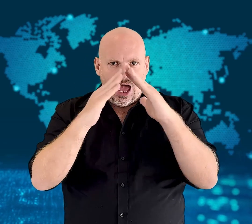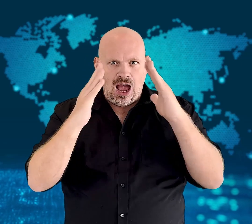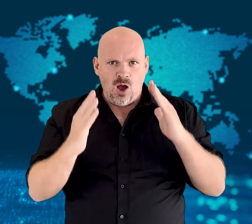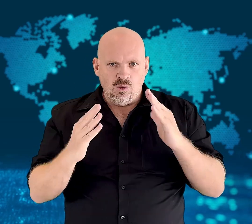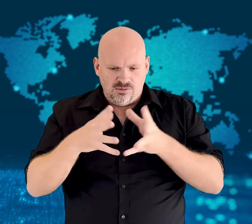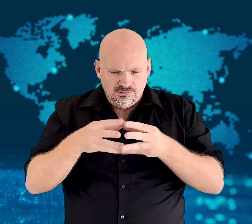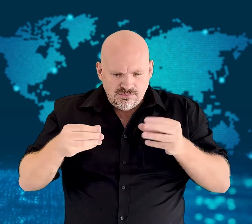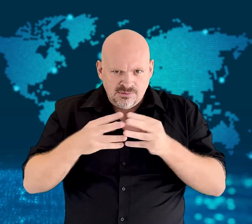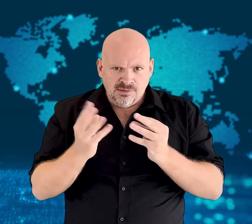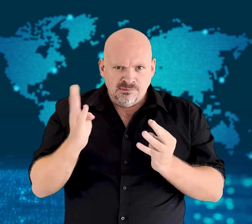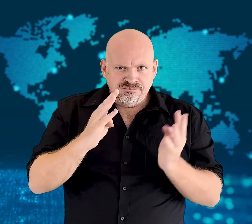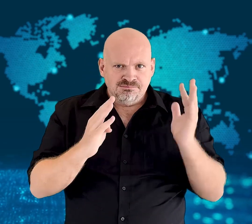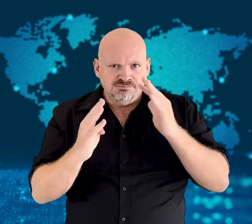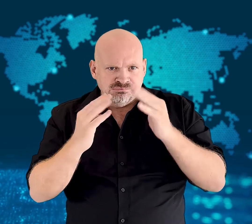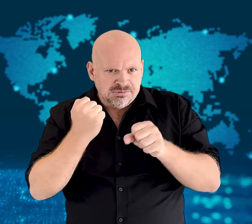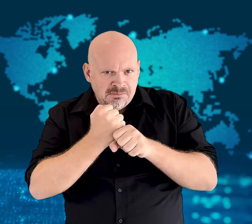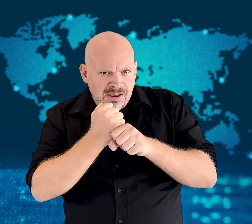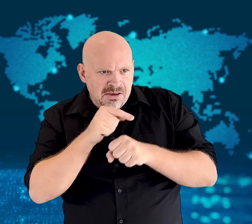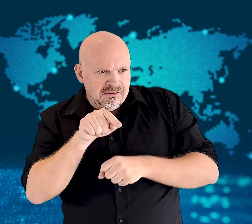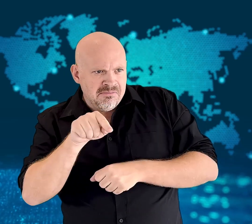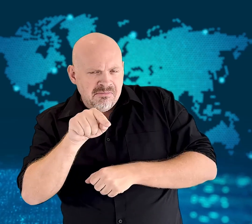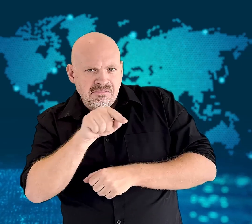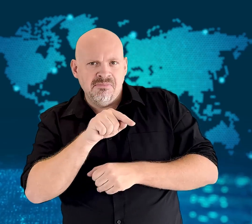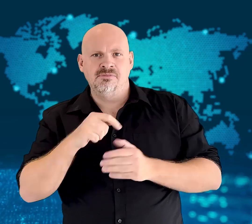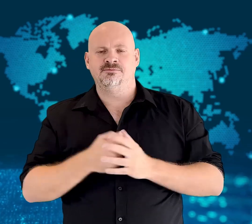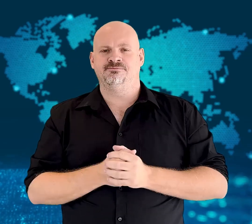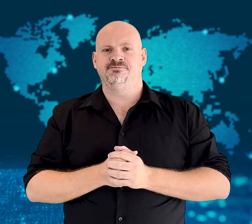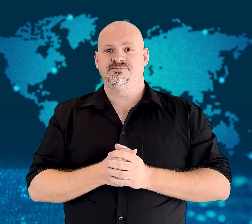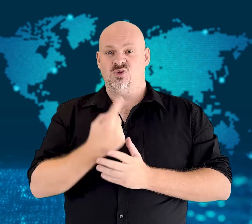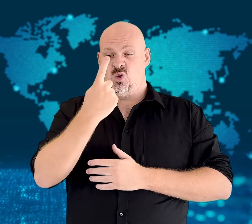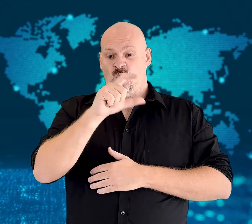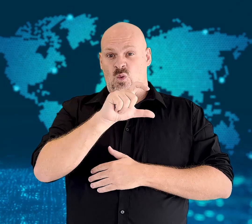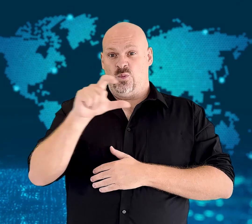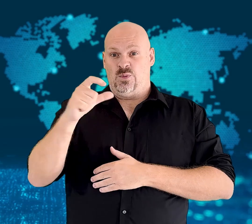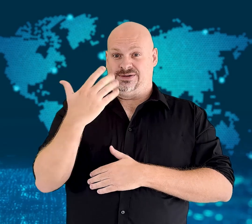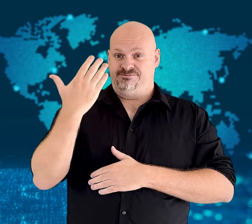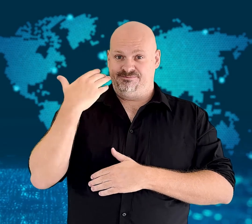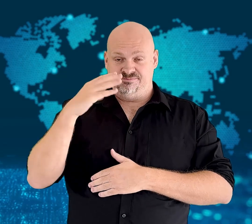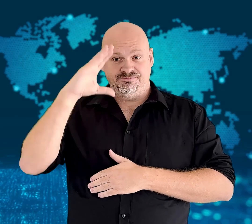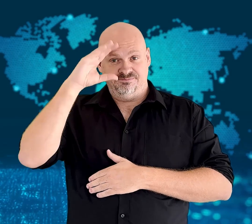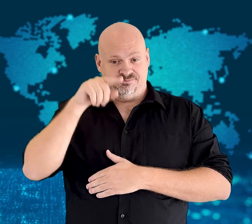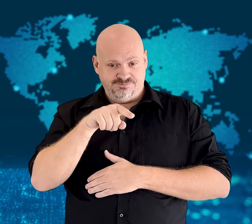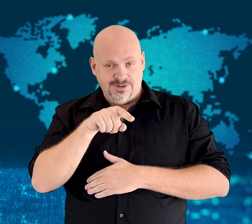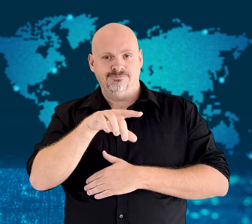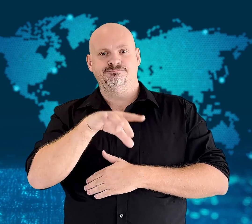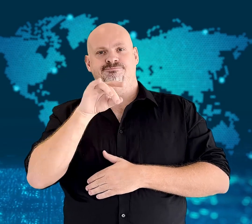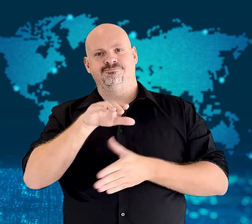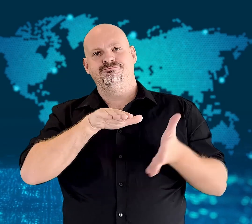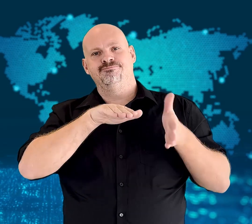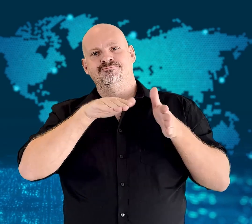One week ago, the Indigenous man's body was found in a hammock in front of his hut.